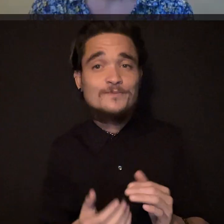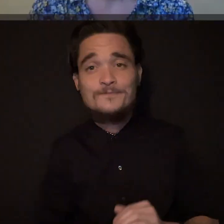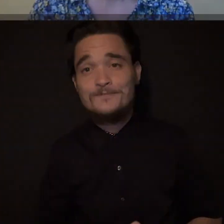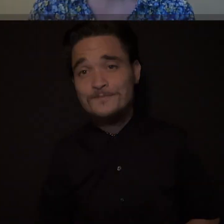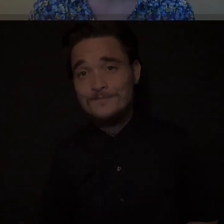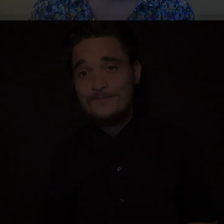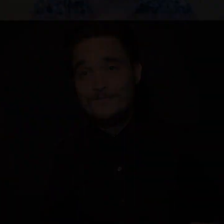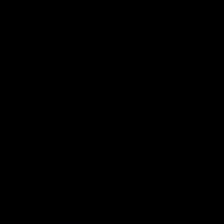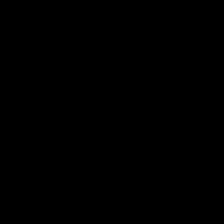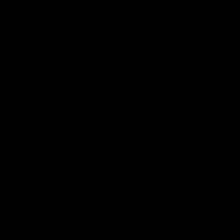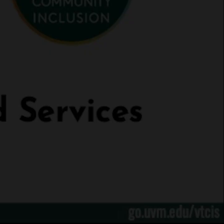Thank you.